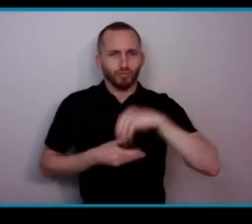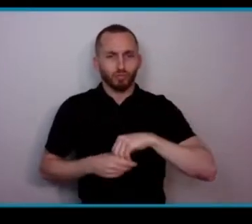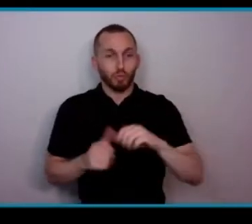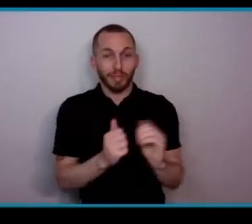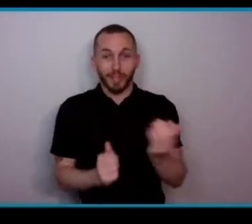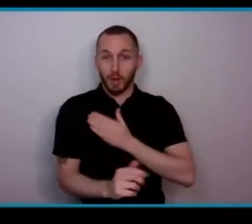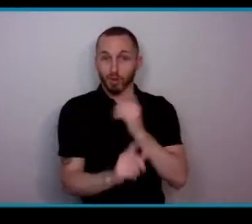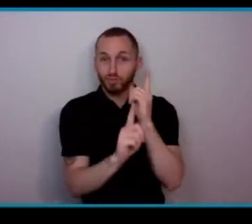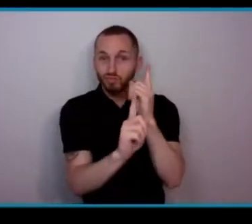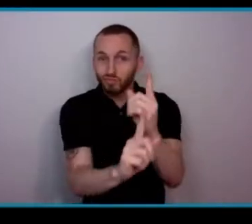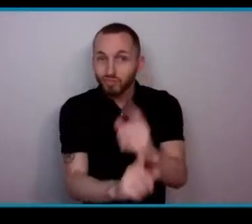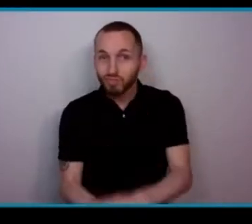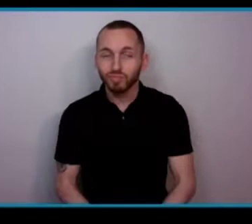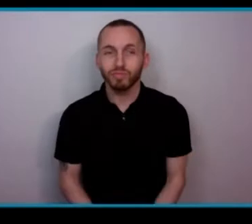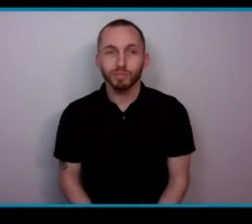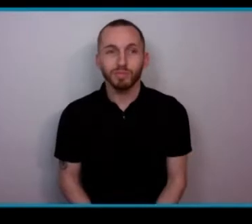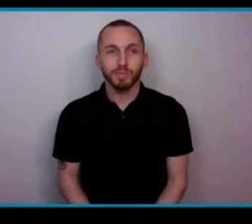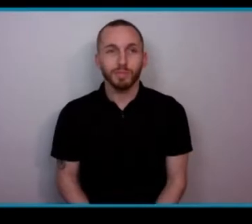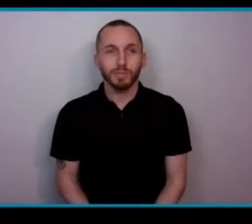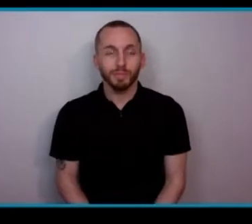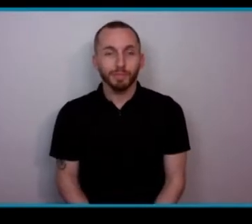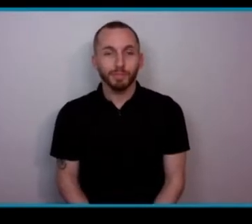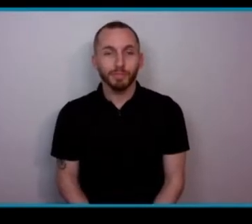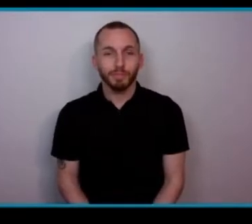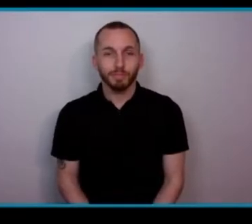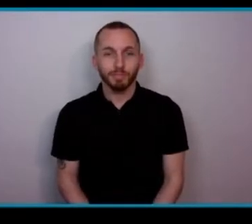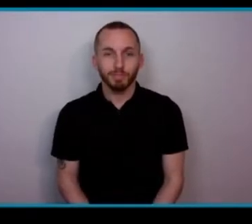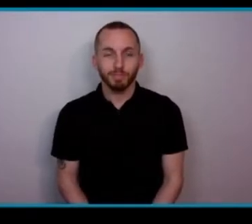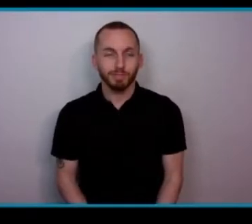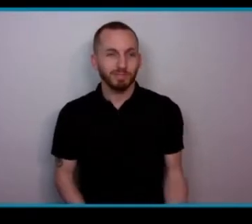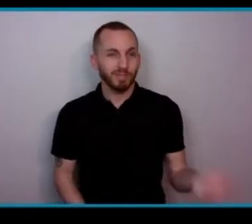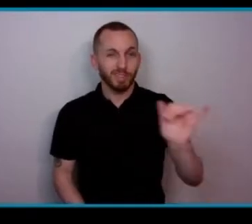Particularly since the stakes are so high and the opportunity is so promising for our